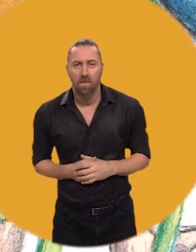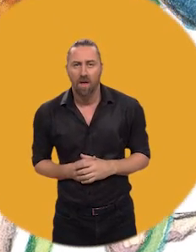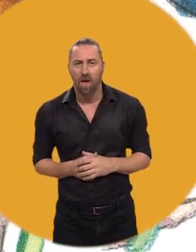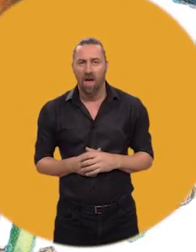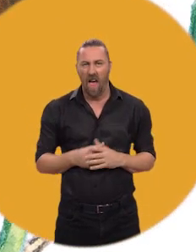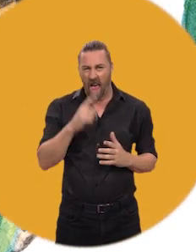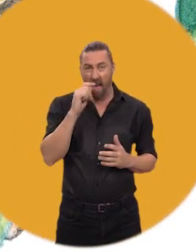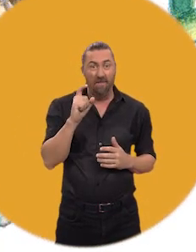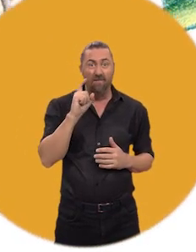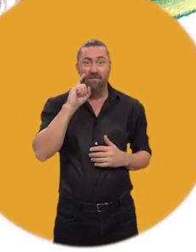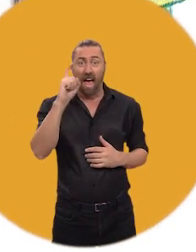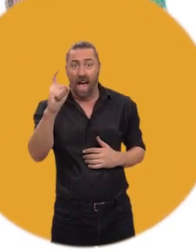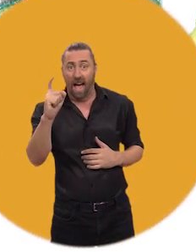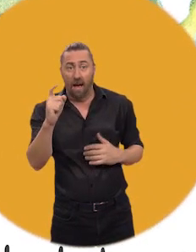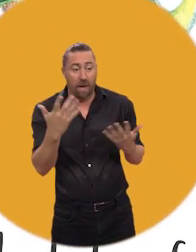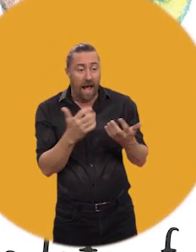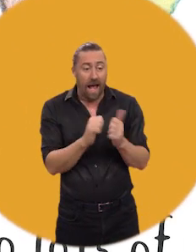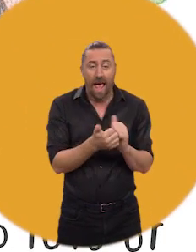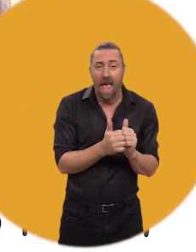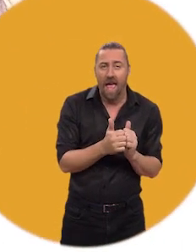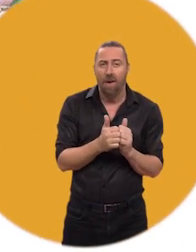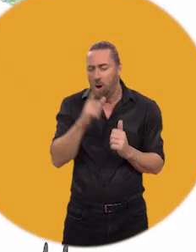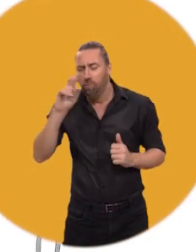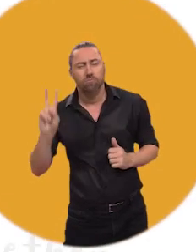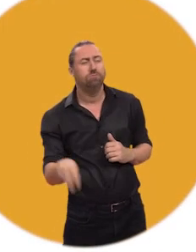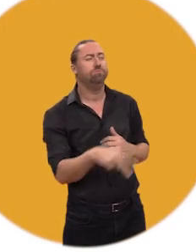We could do lots of fun things together, adventures, games,